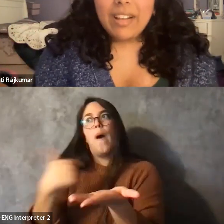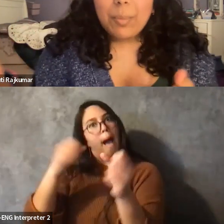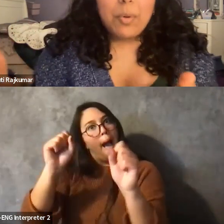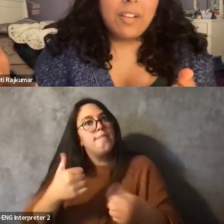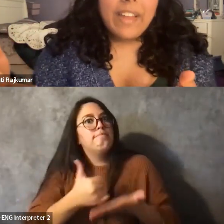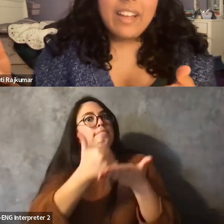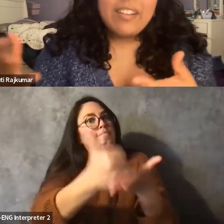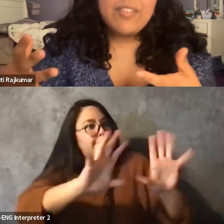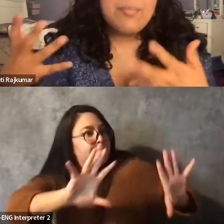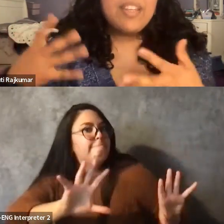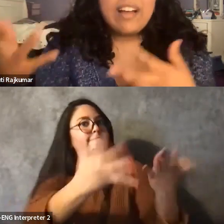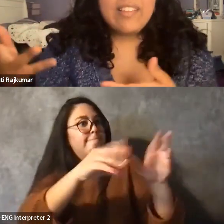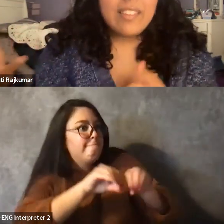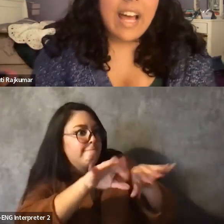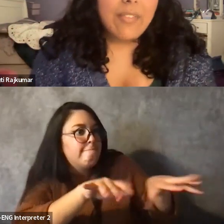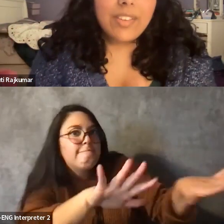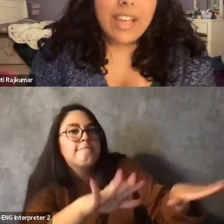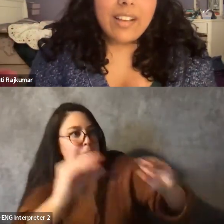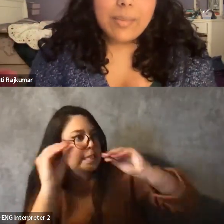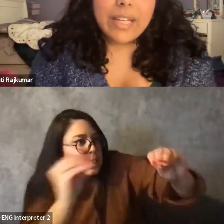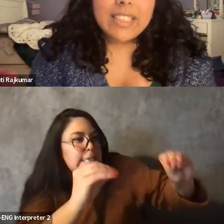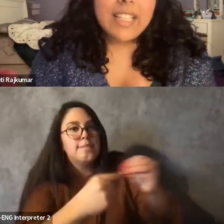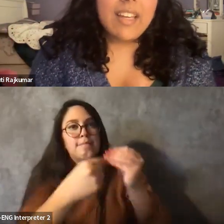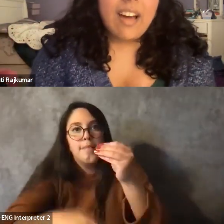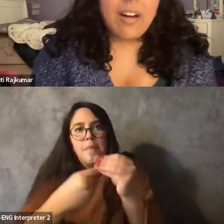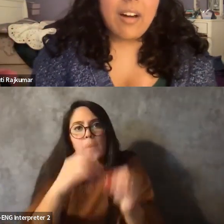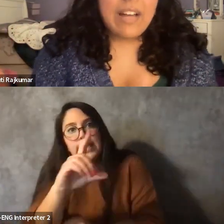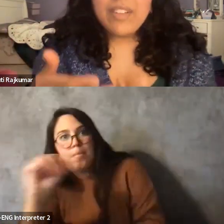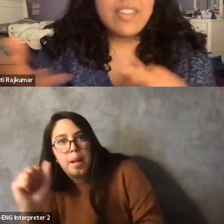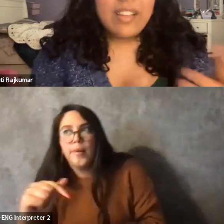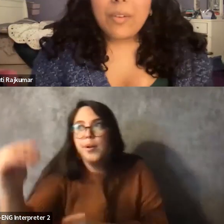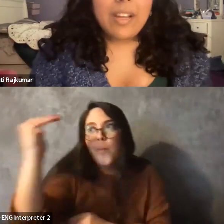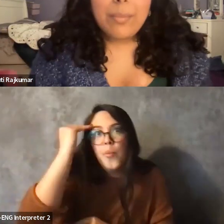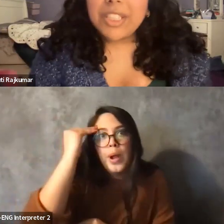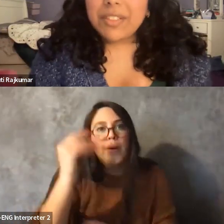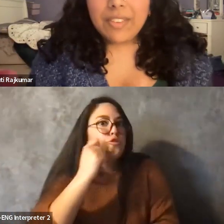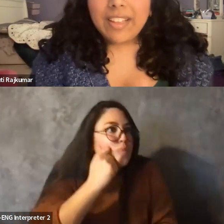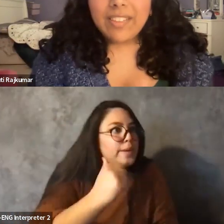and report on that, and to me, that's the advocacy aspect. Advocacy can look like a bunch of different things.